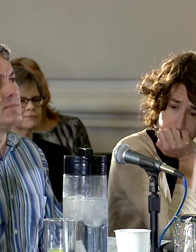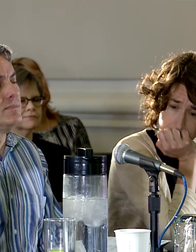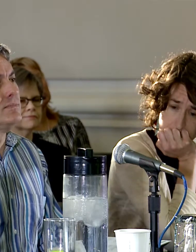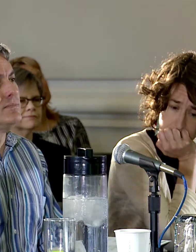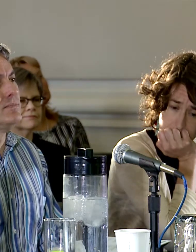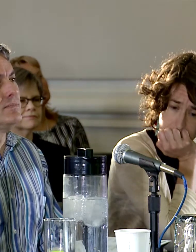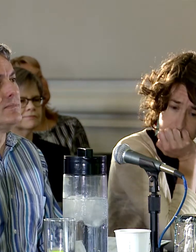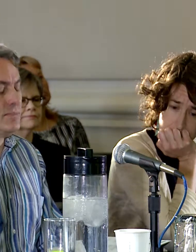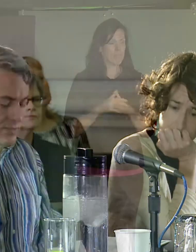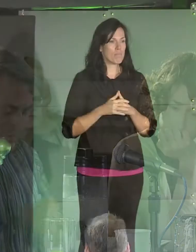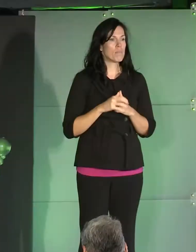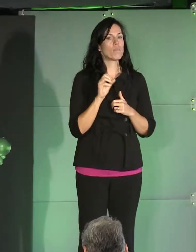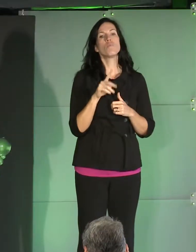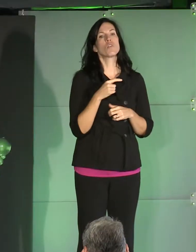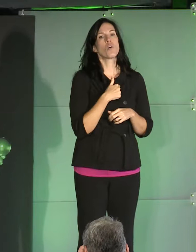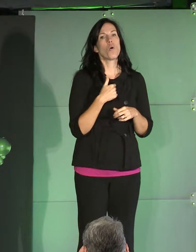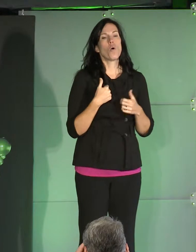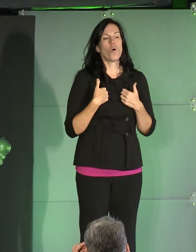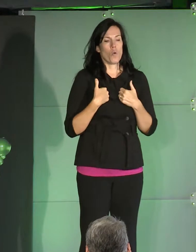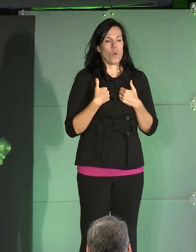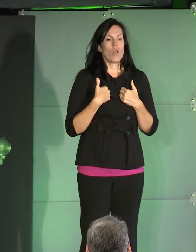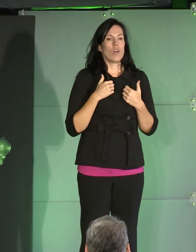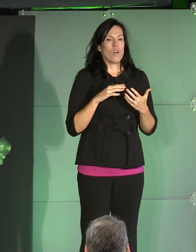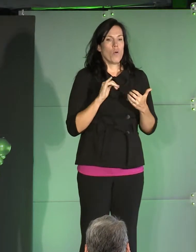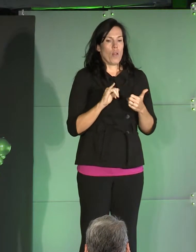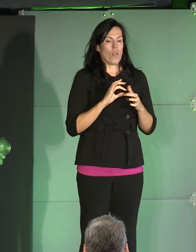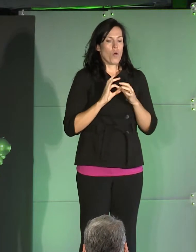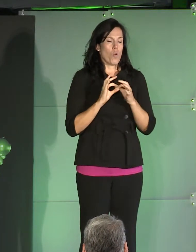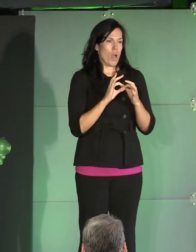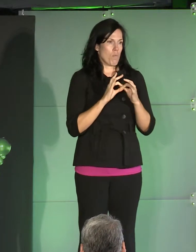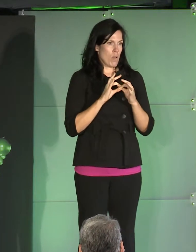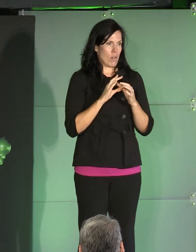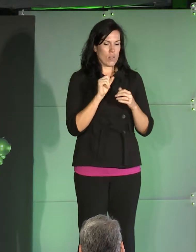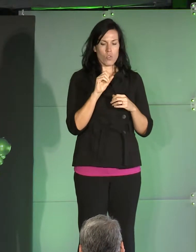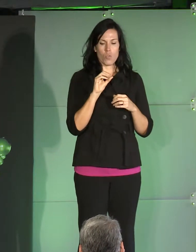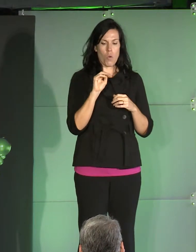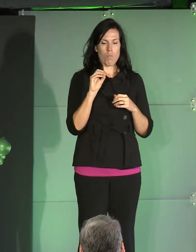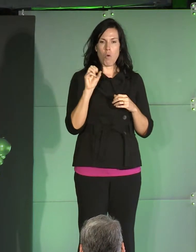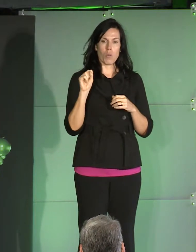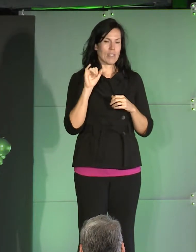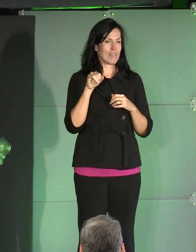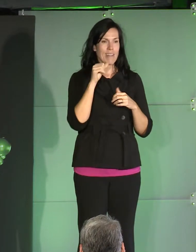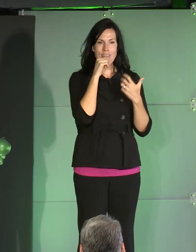So we kind of came at it from the cooperative model, where Somos isn't really a separate entity.